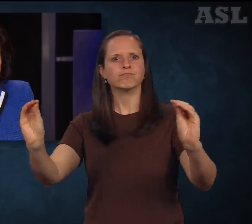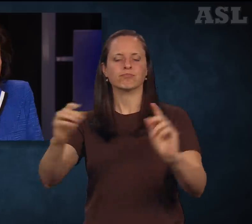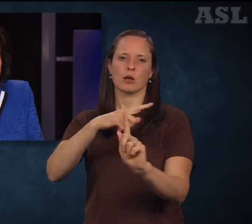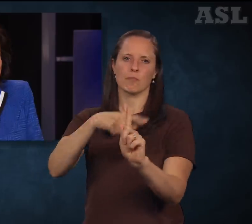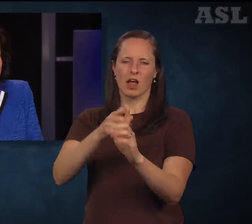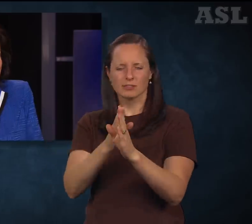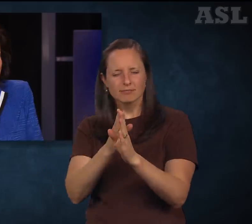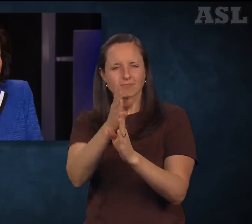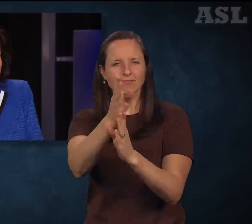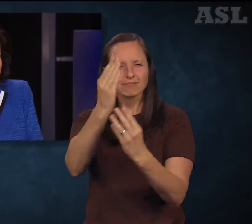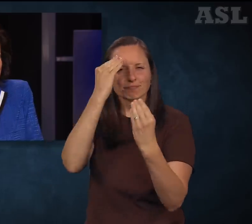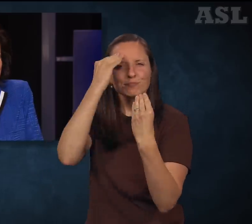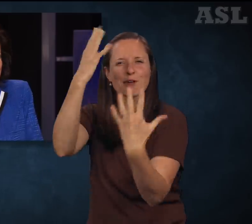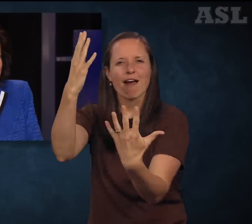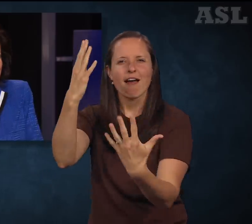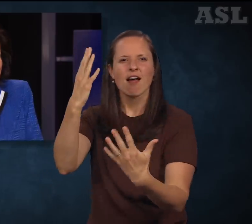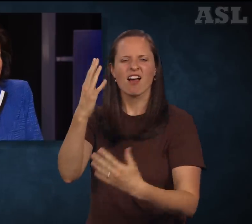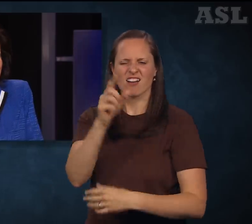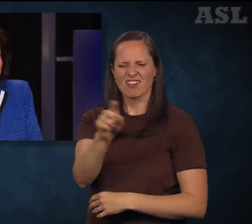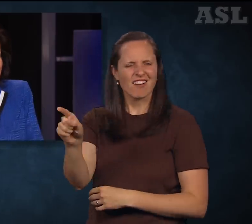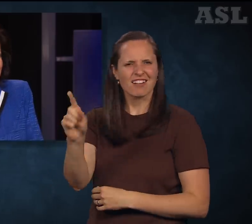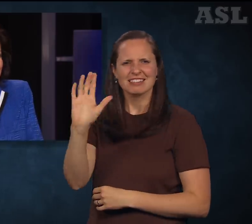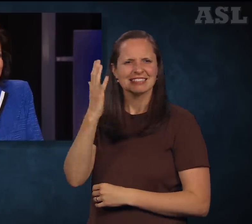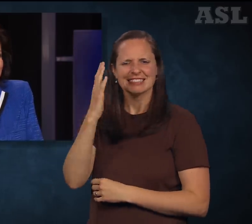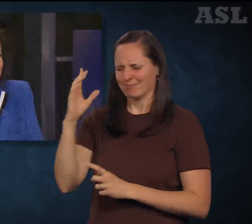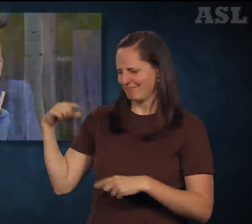PROBLEMS, ARE PERFECTLY